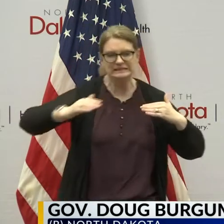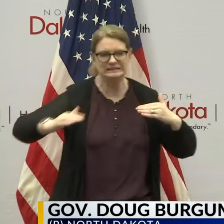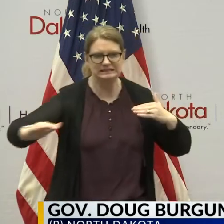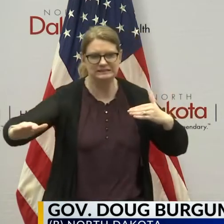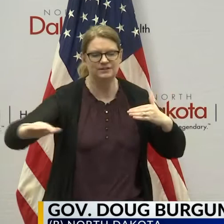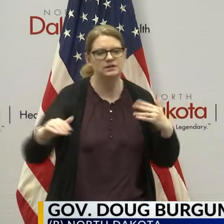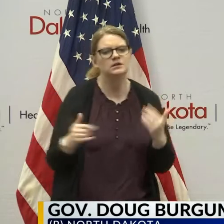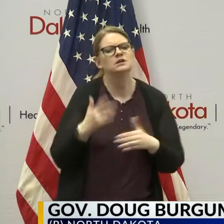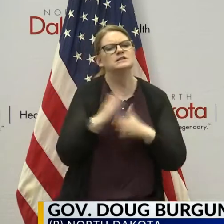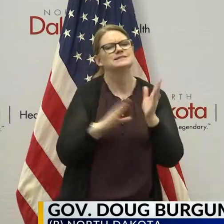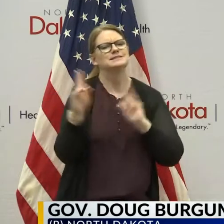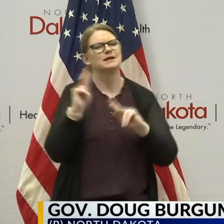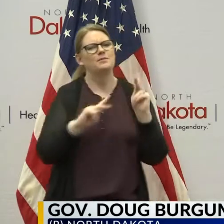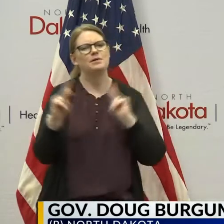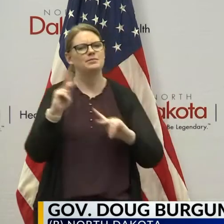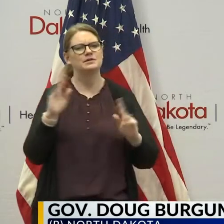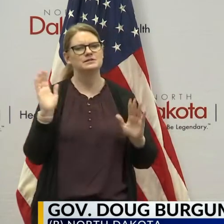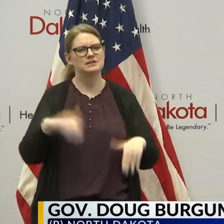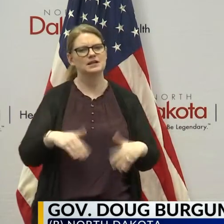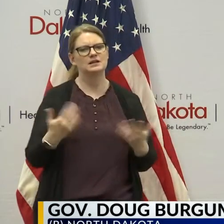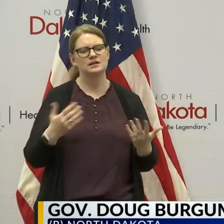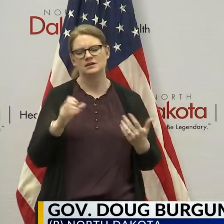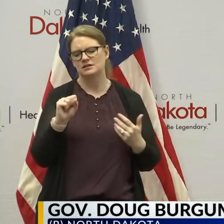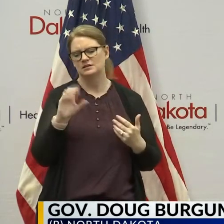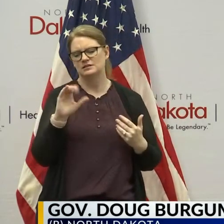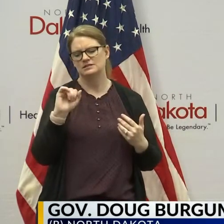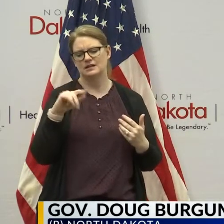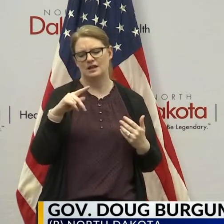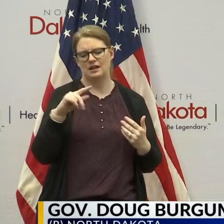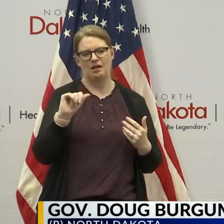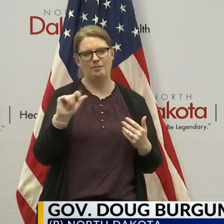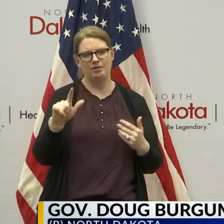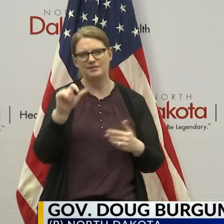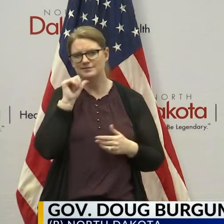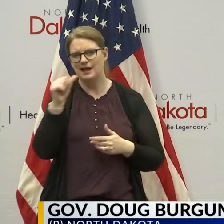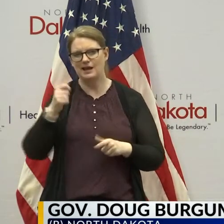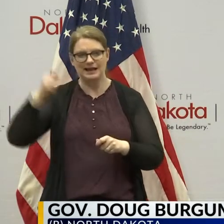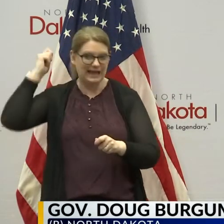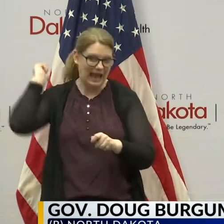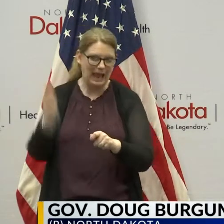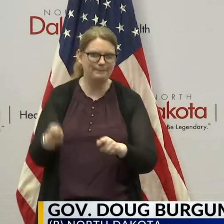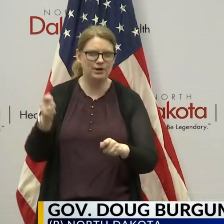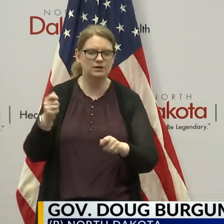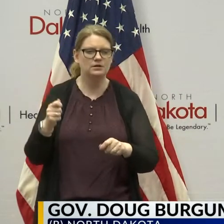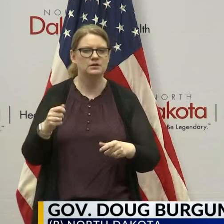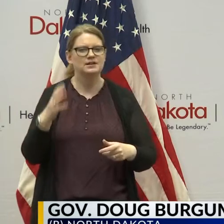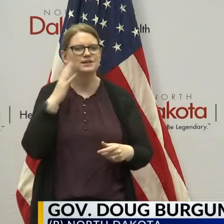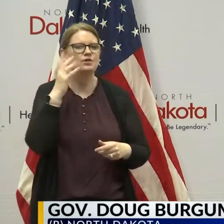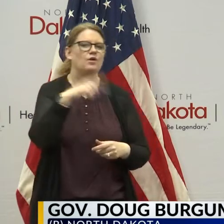ACTIONS TO SLOW OR FLATTENED THE CURVE. PEOPLE IN NORTH DAKOTA CAN RELATE TO THE FACT THAT SOME